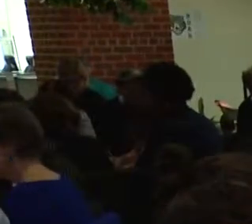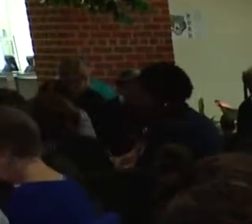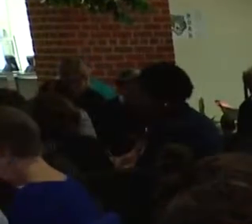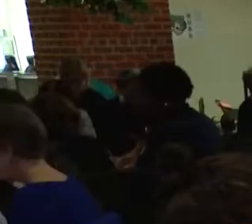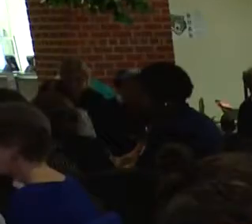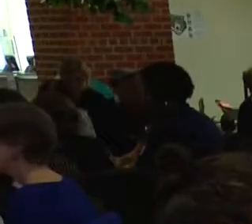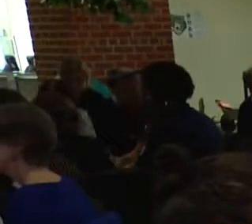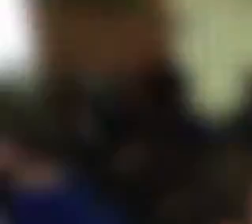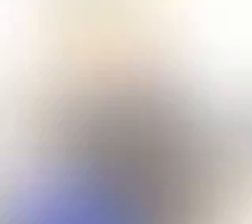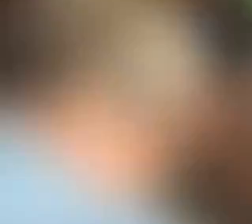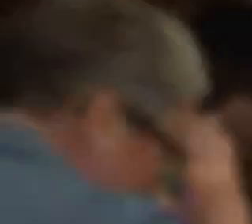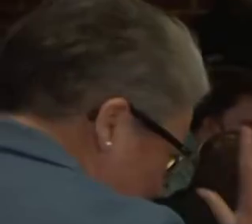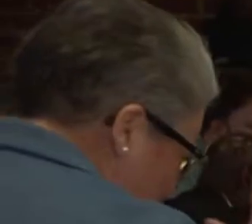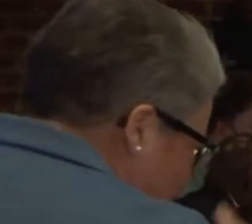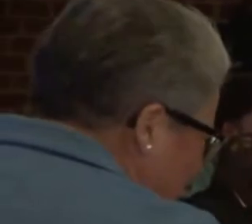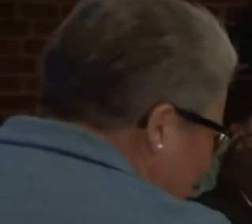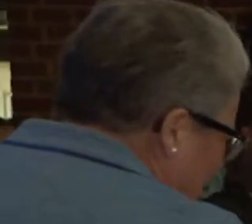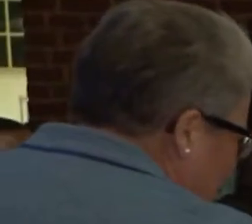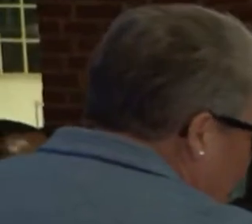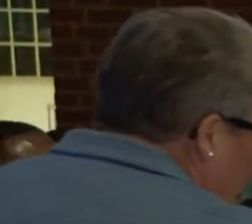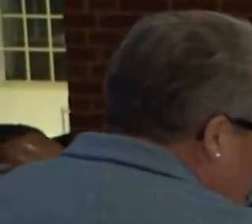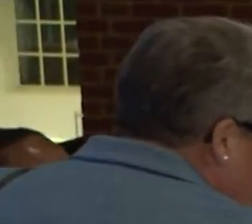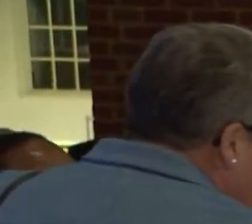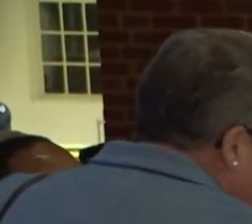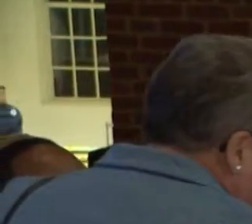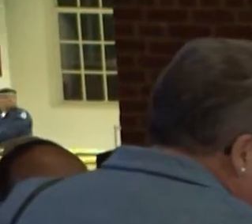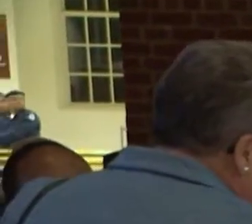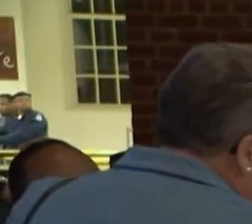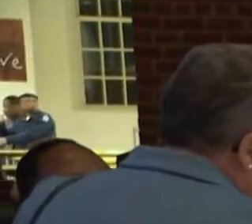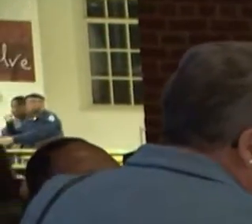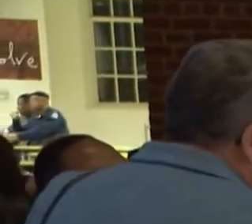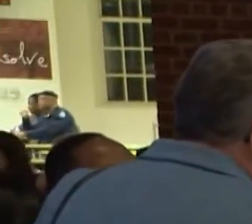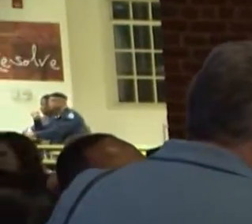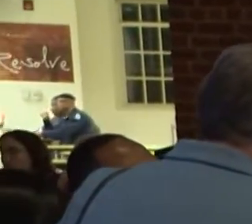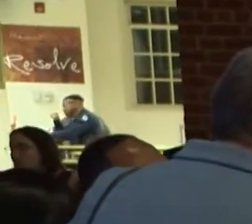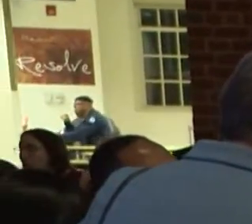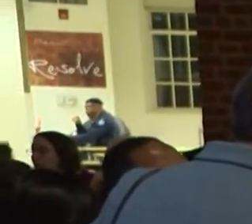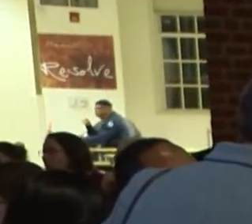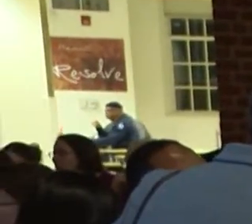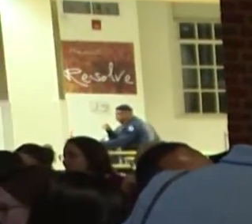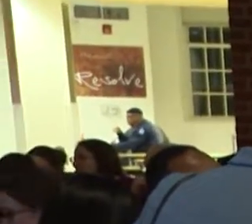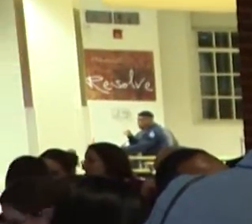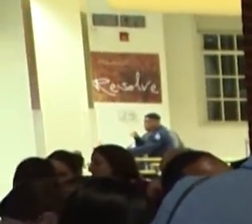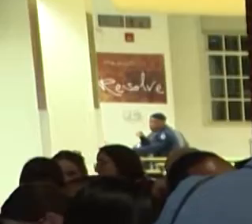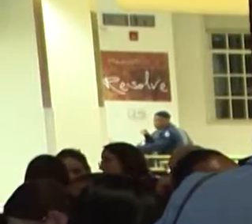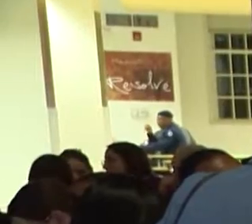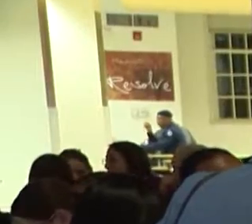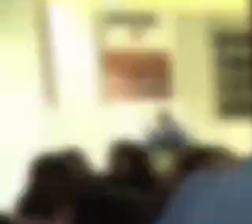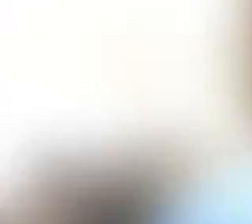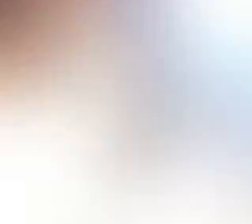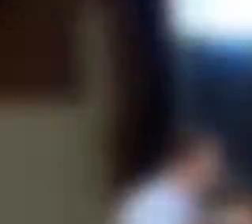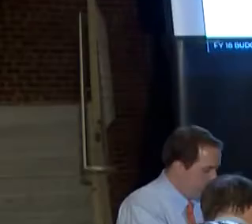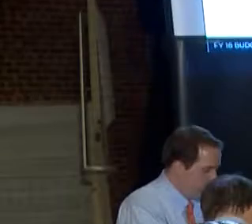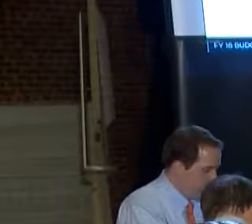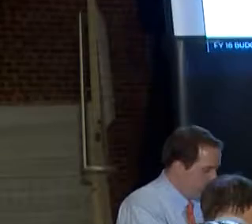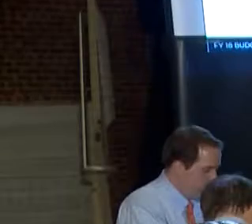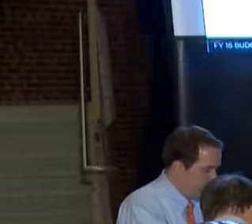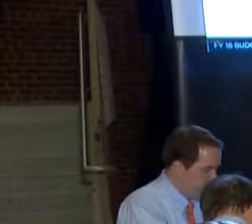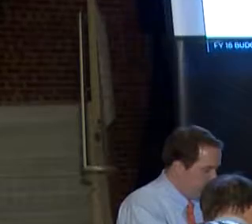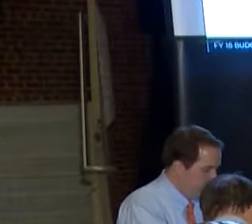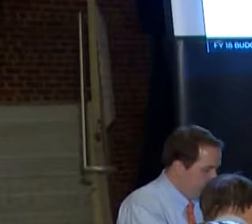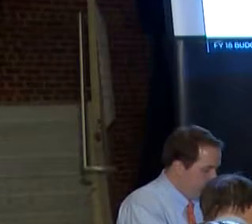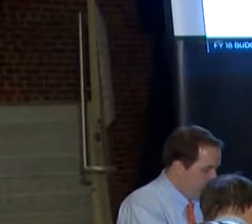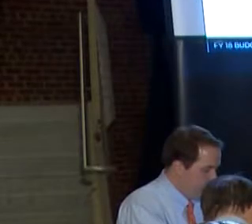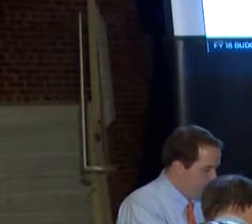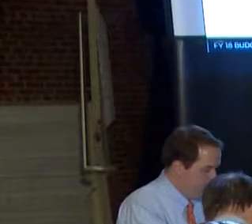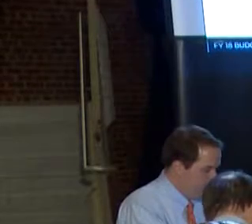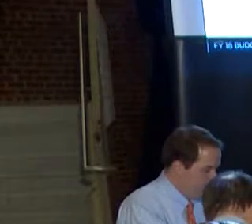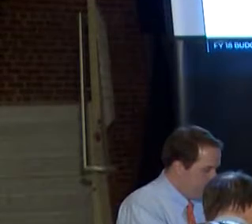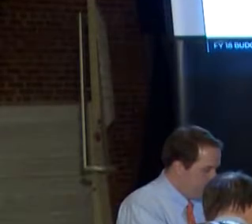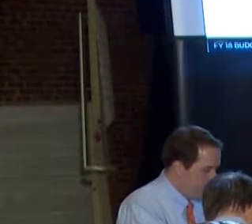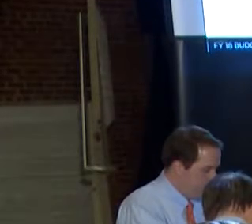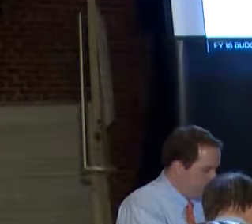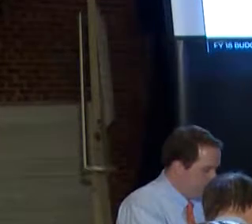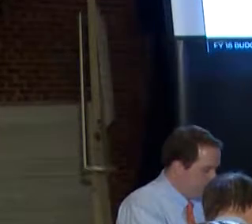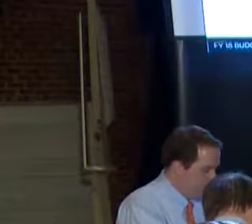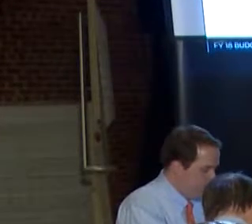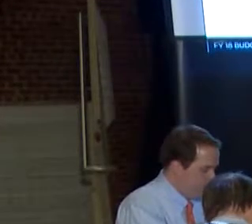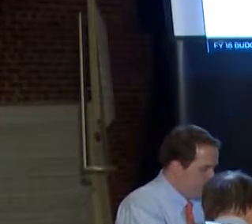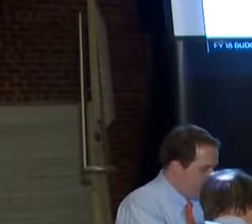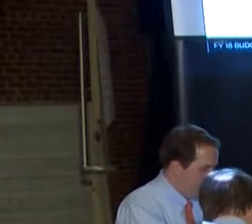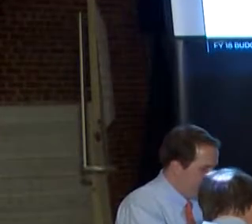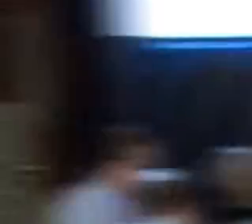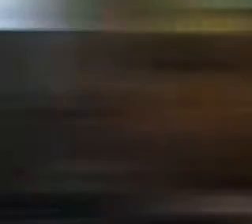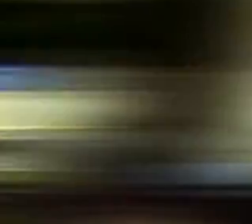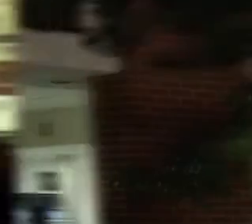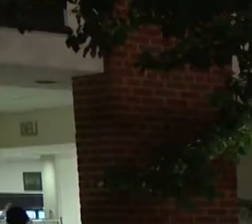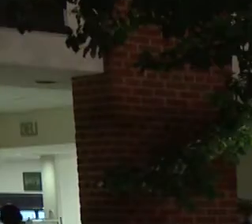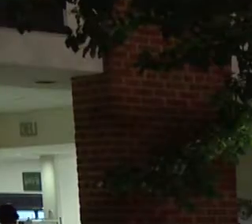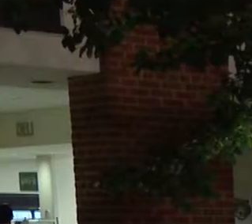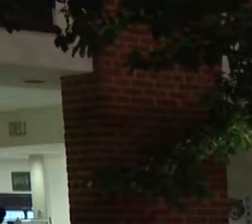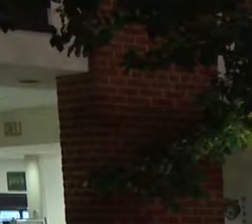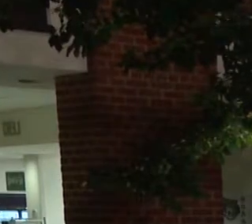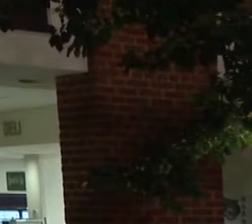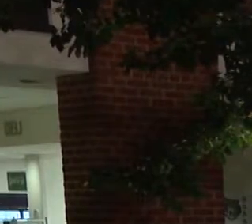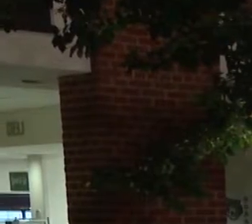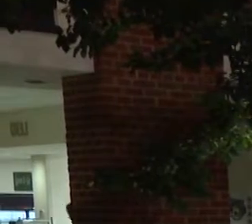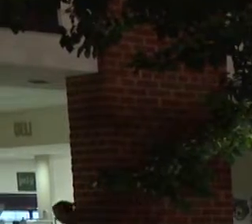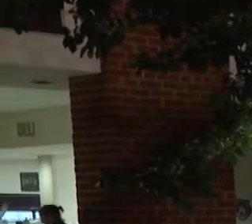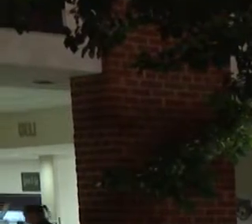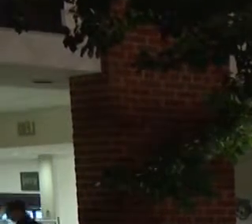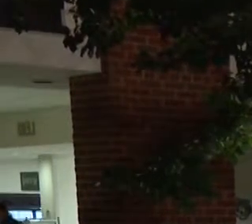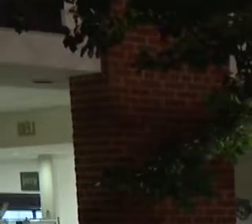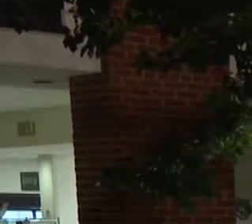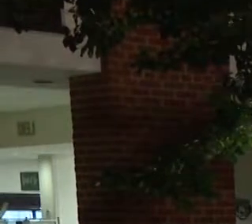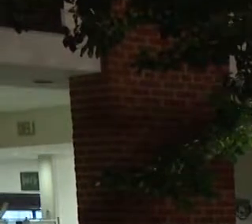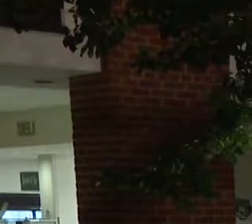GOOD EVENING, EVERYONE.